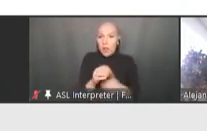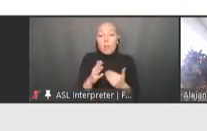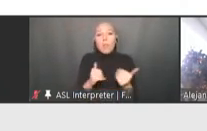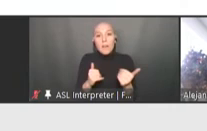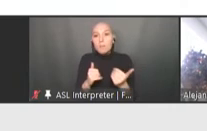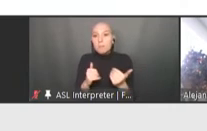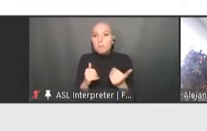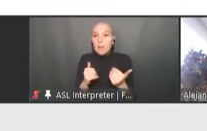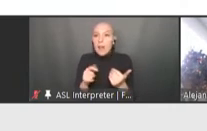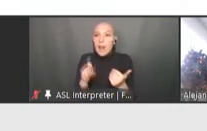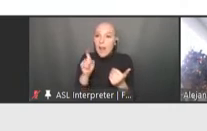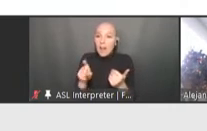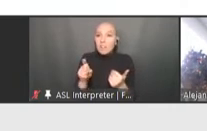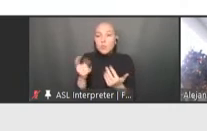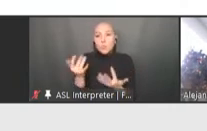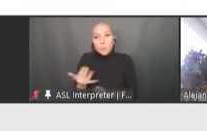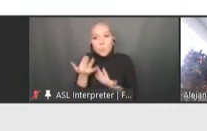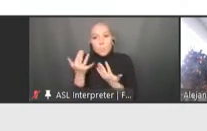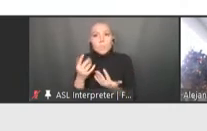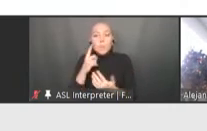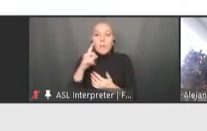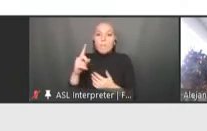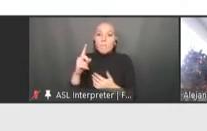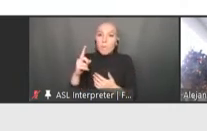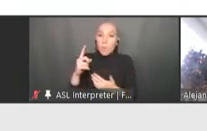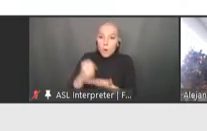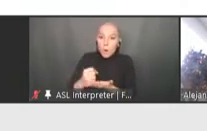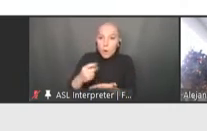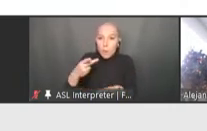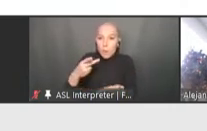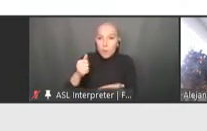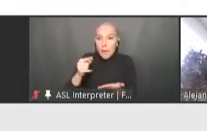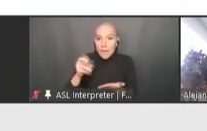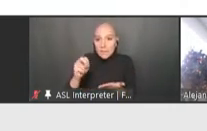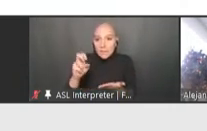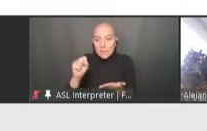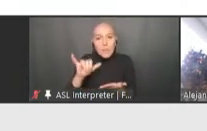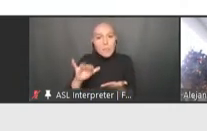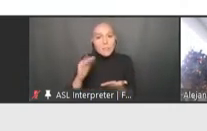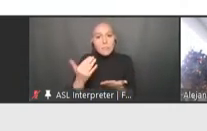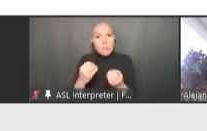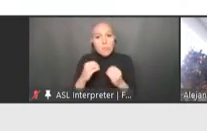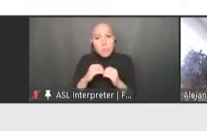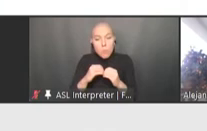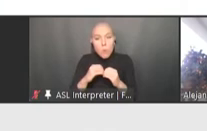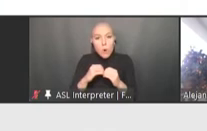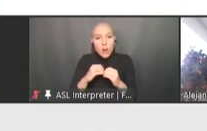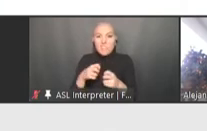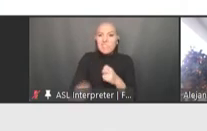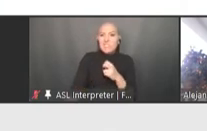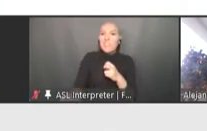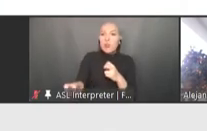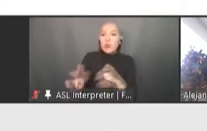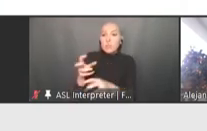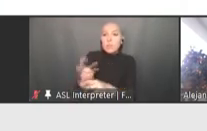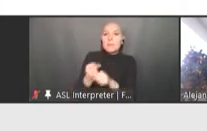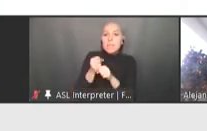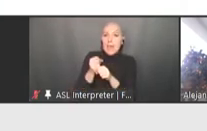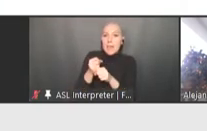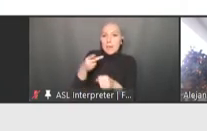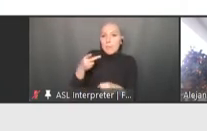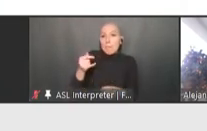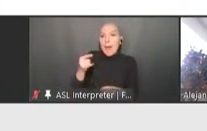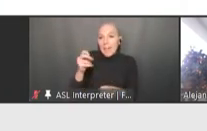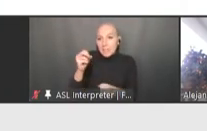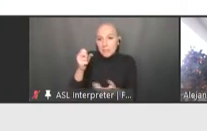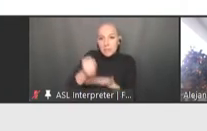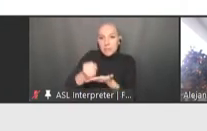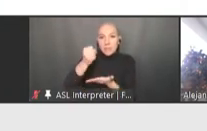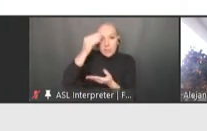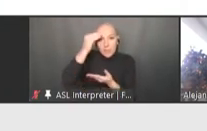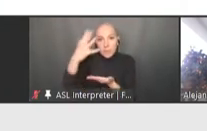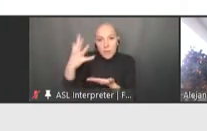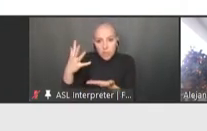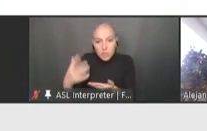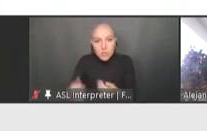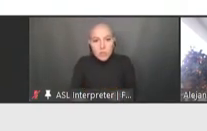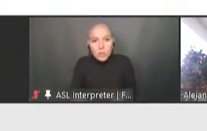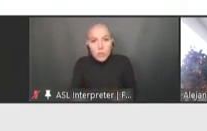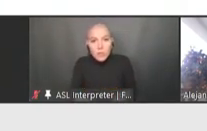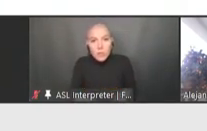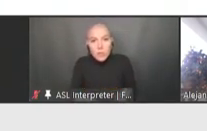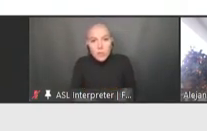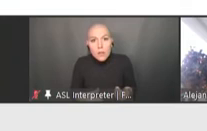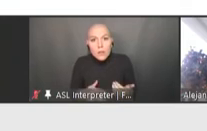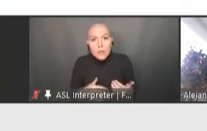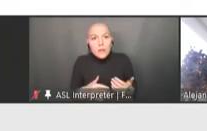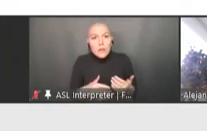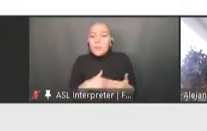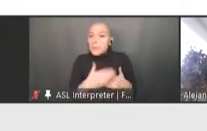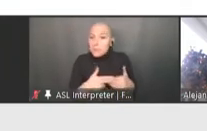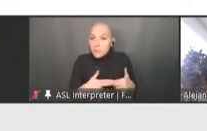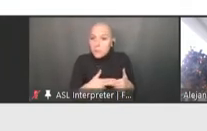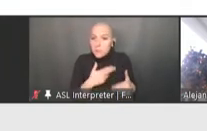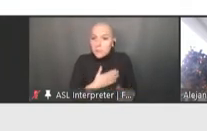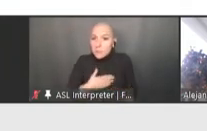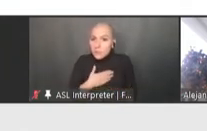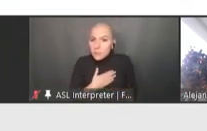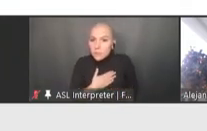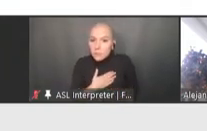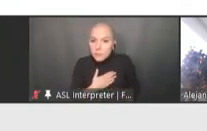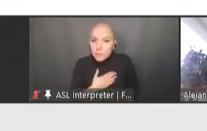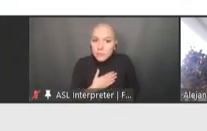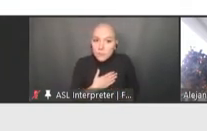longer way and more difficult to attain. The next one. The other thing -- and the next one, please.